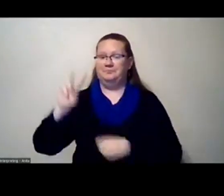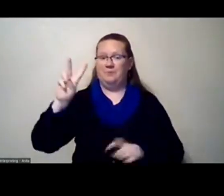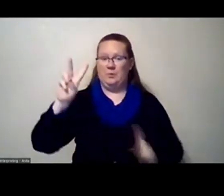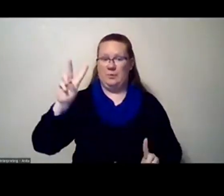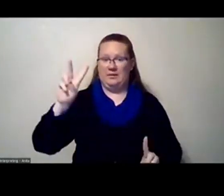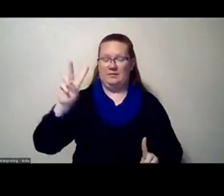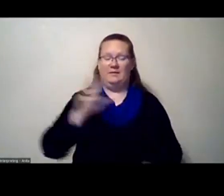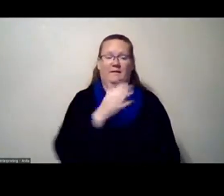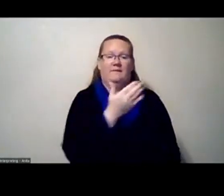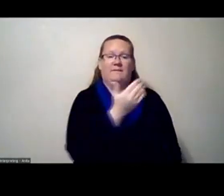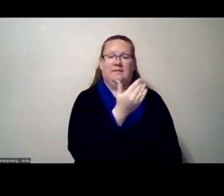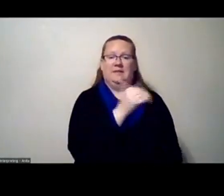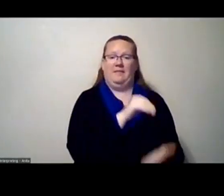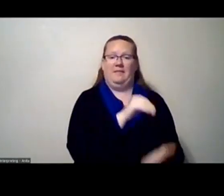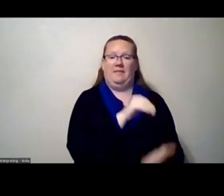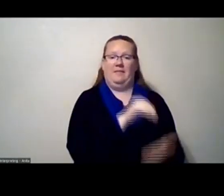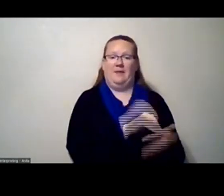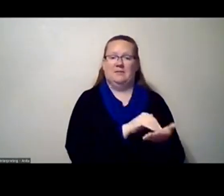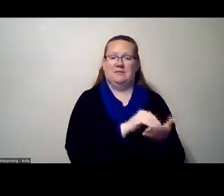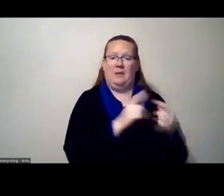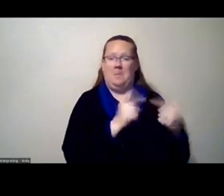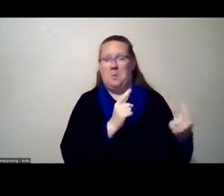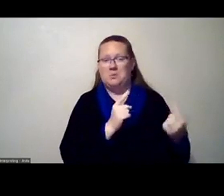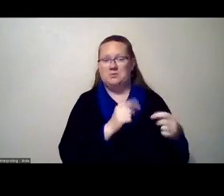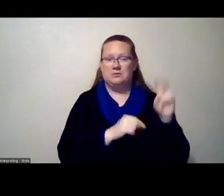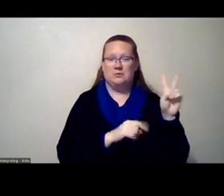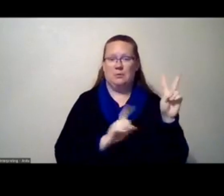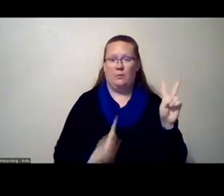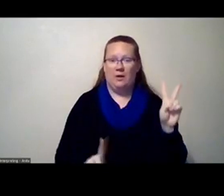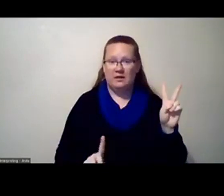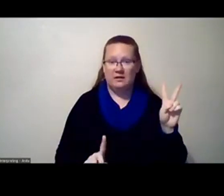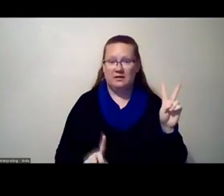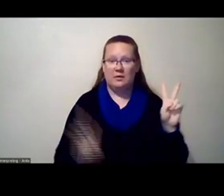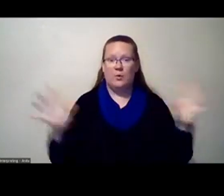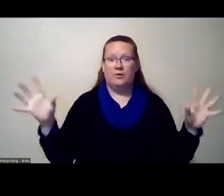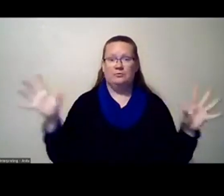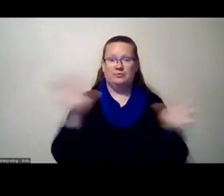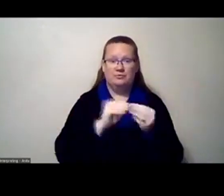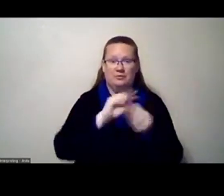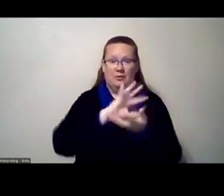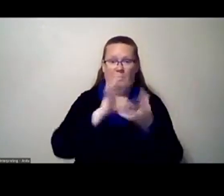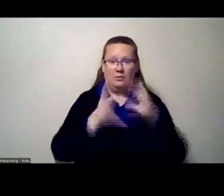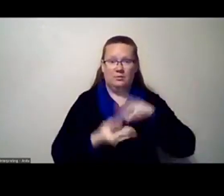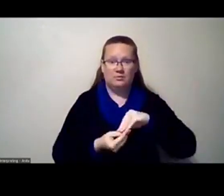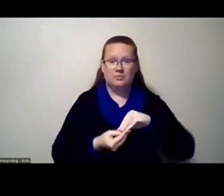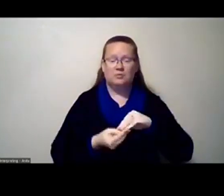and you mix all those numbers together. You get the result pretty close to what we have,